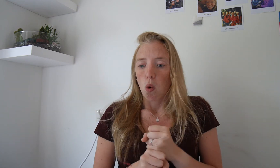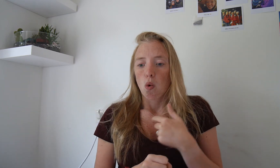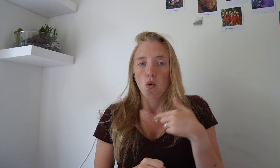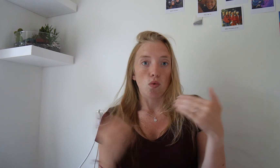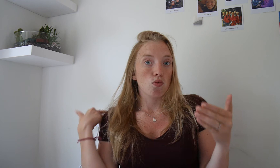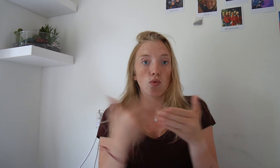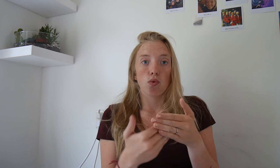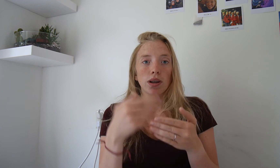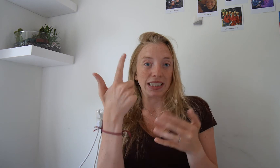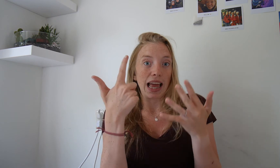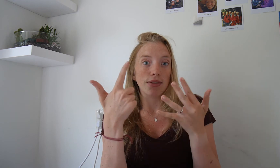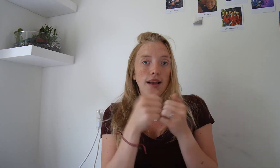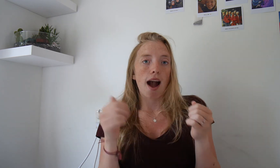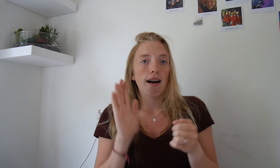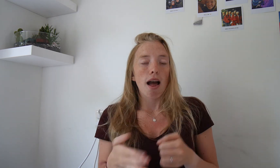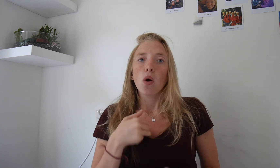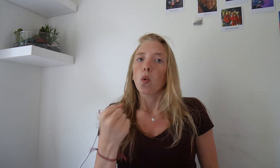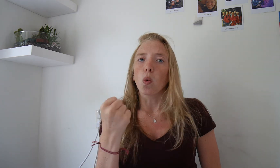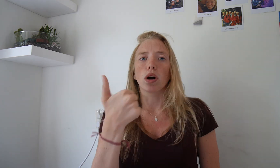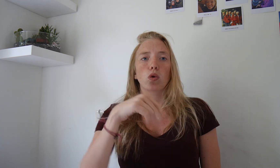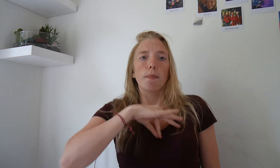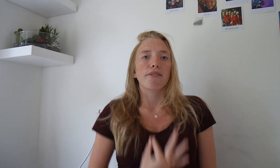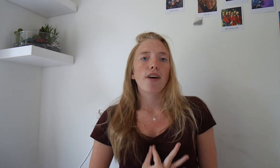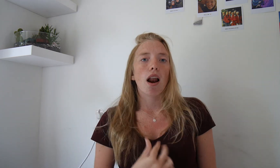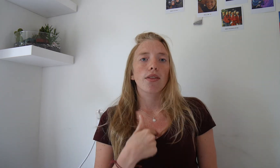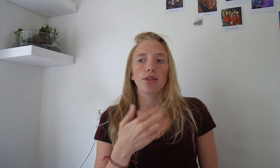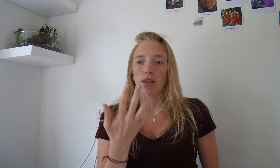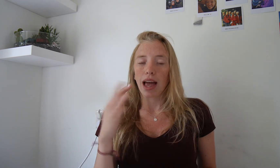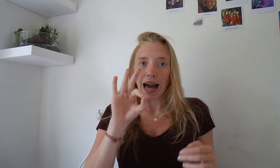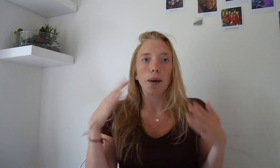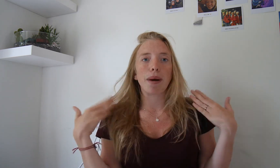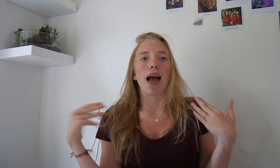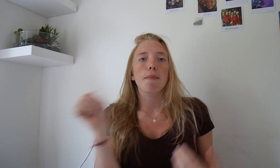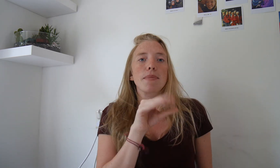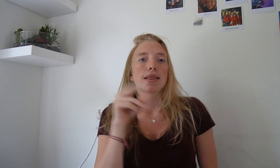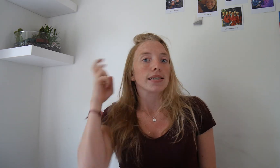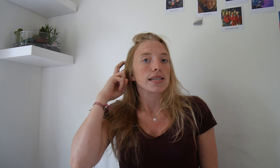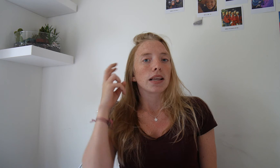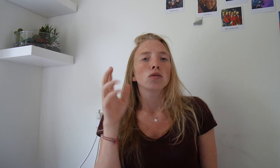I really liked it during these 7 years. I am very happy with my CI.